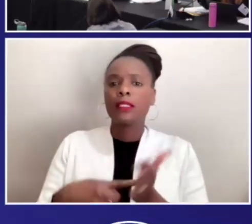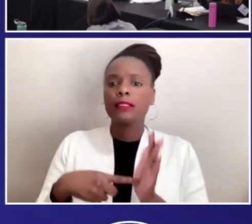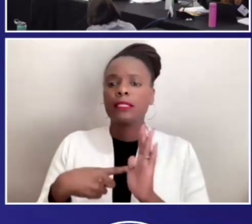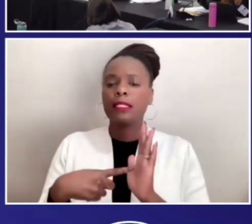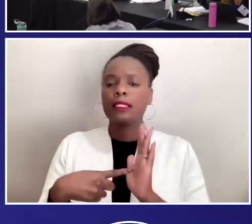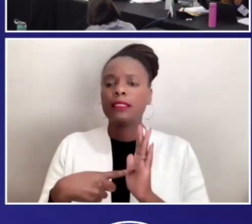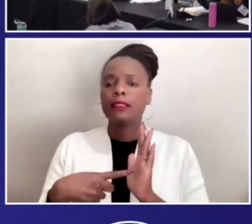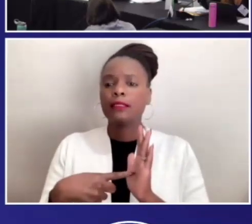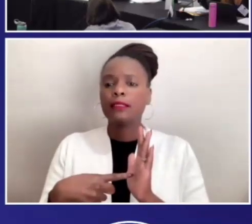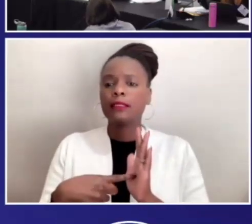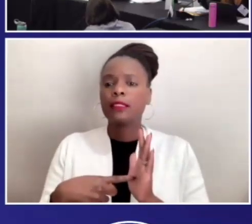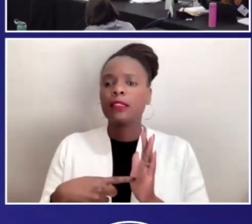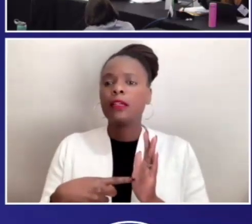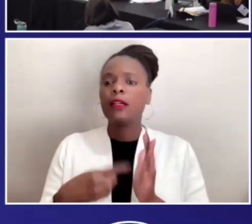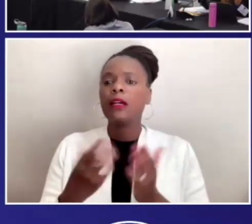rehabilitation agreement section.